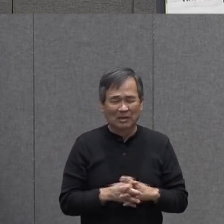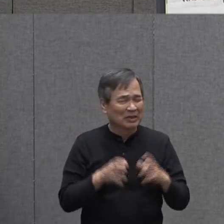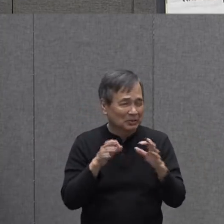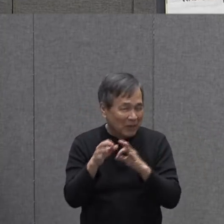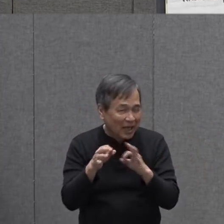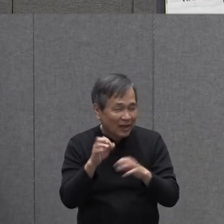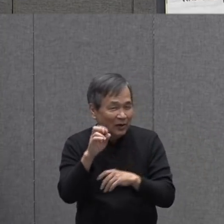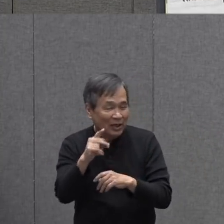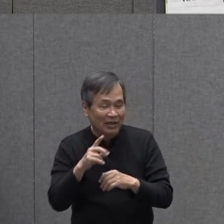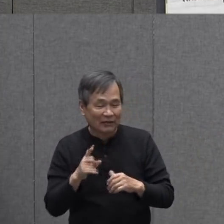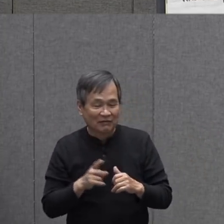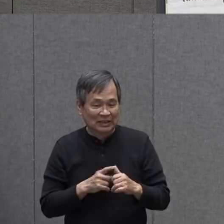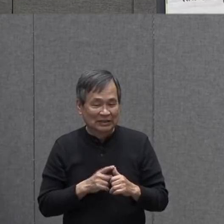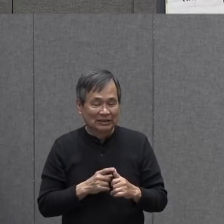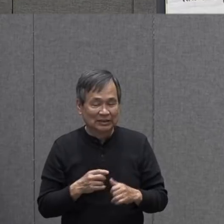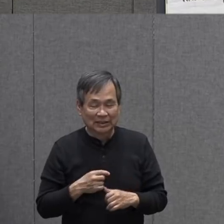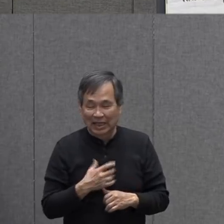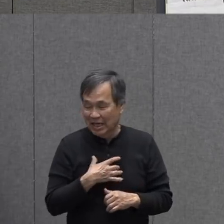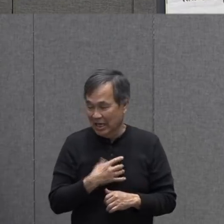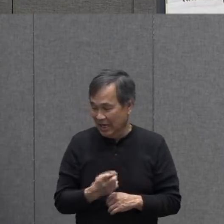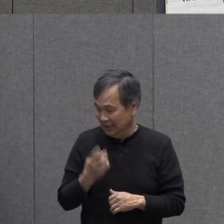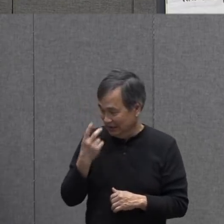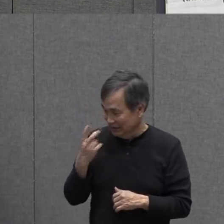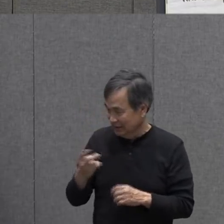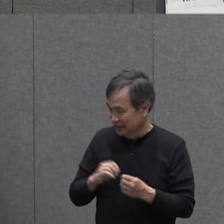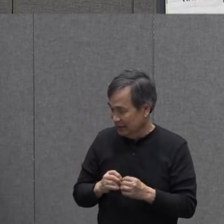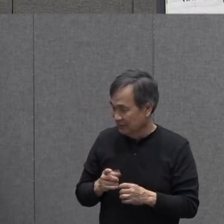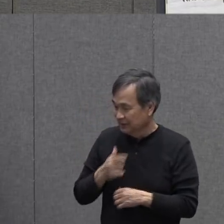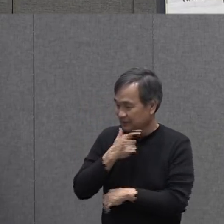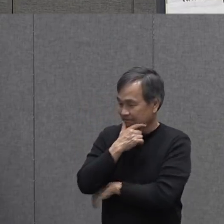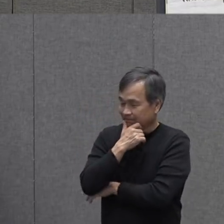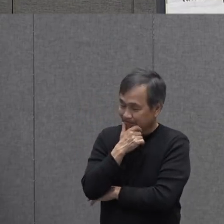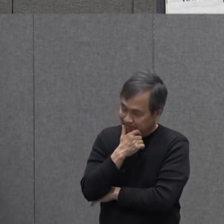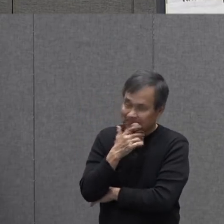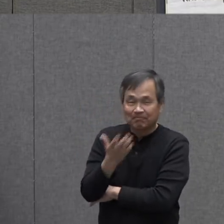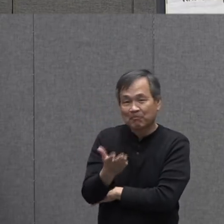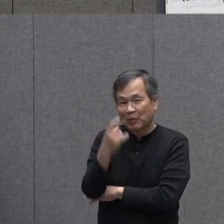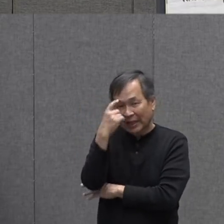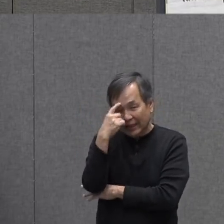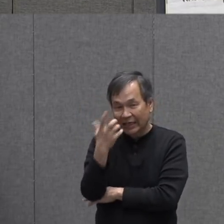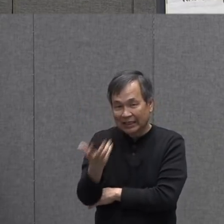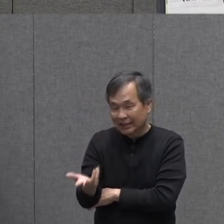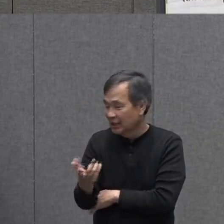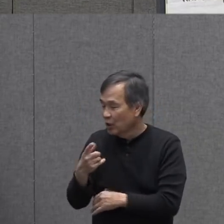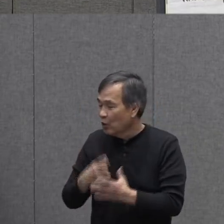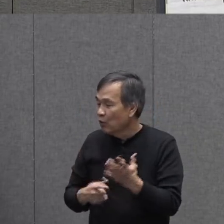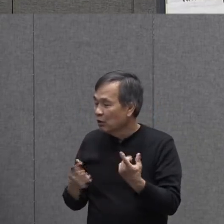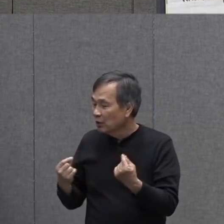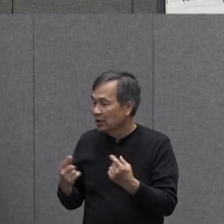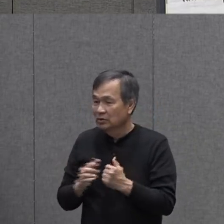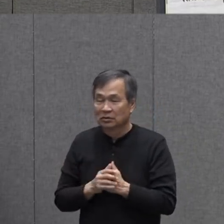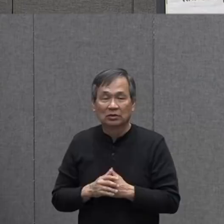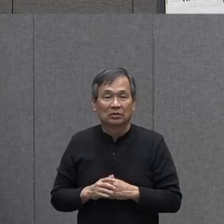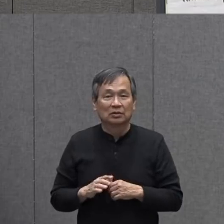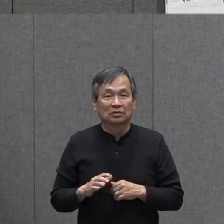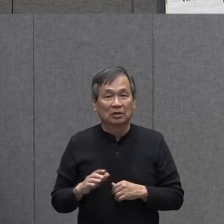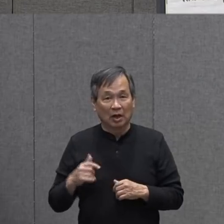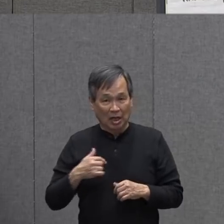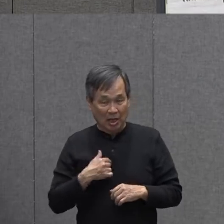because I personally like to think about how would I approach it and as I'm approaching it, just write it down so I'm done.